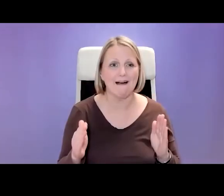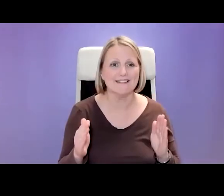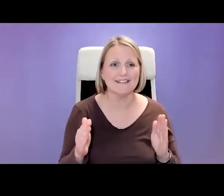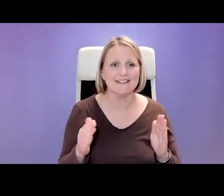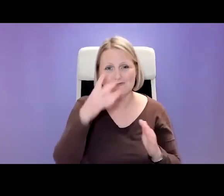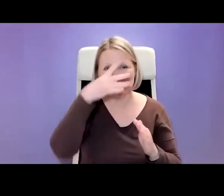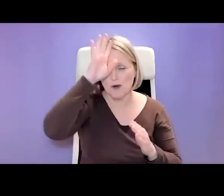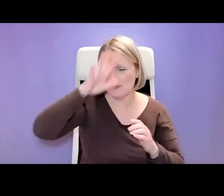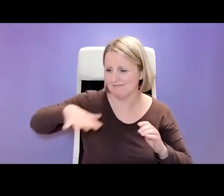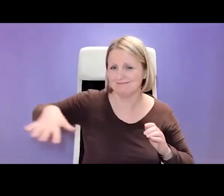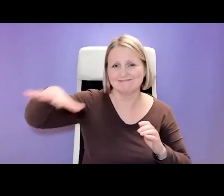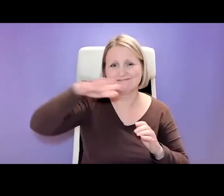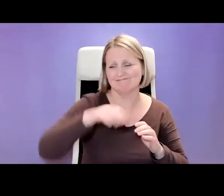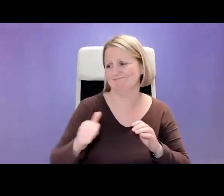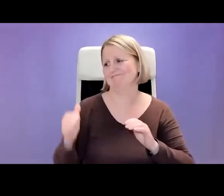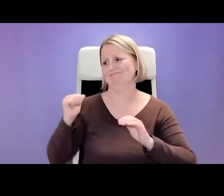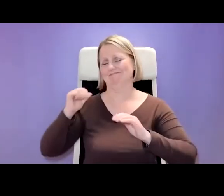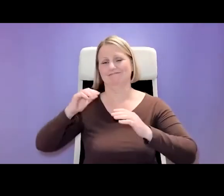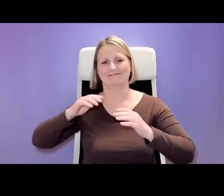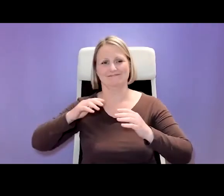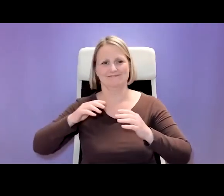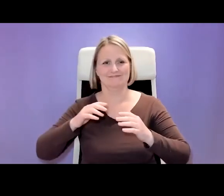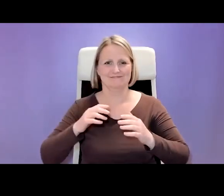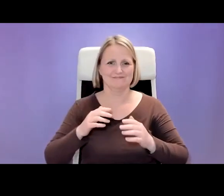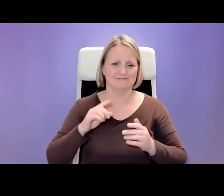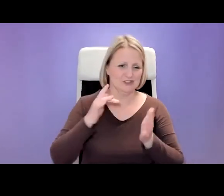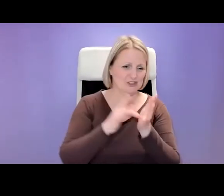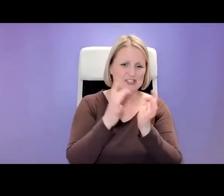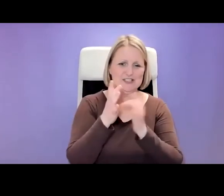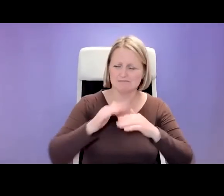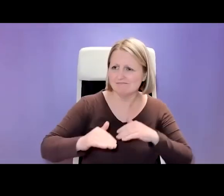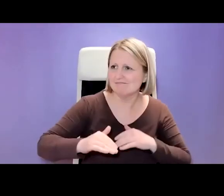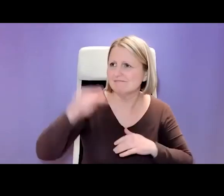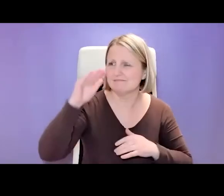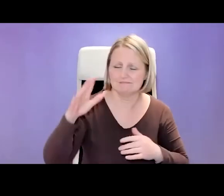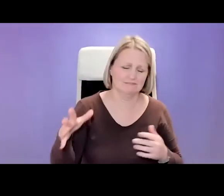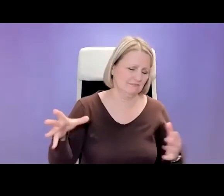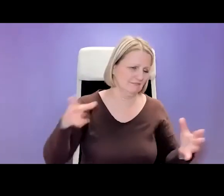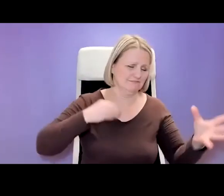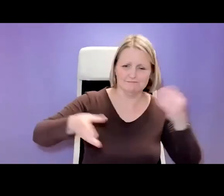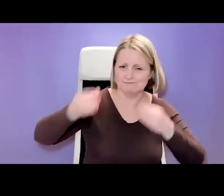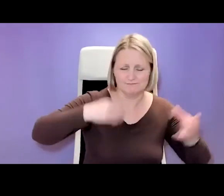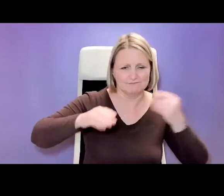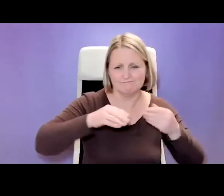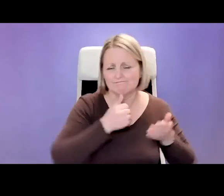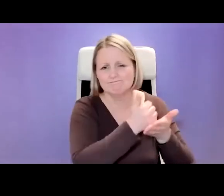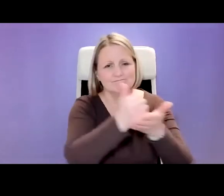and embraced the full breadth of the human experience, even untosubmitting to a criminal's death outside of the city.